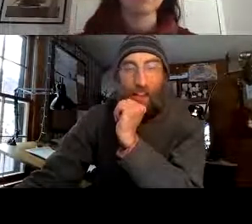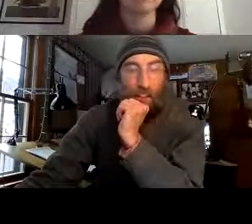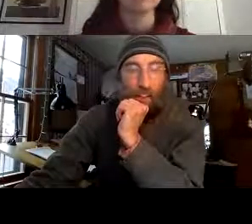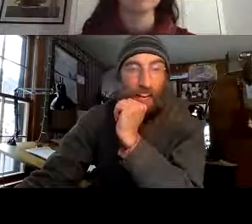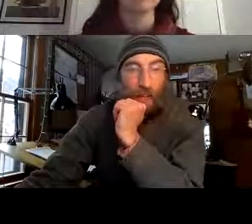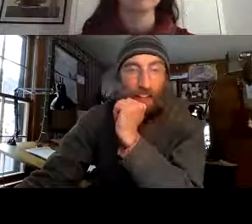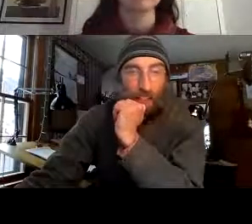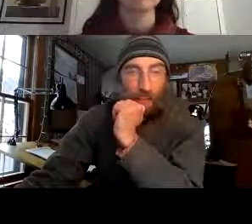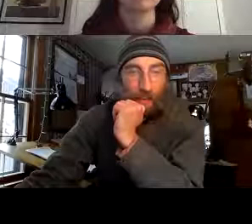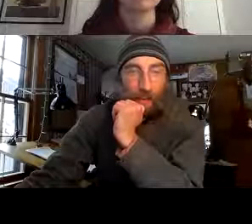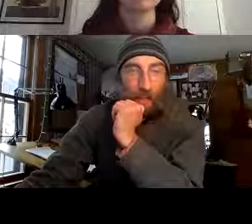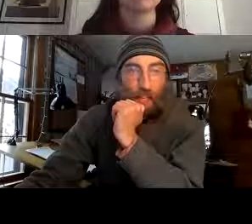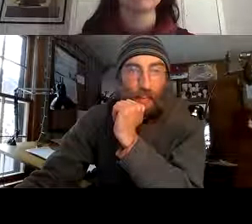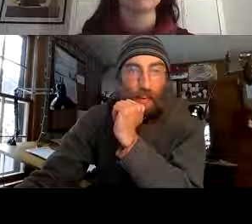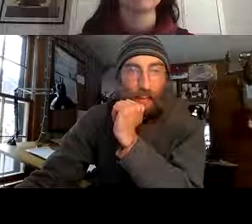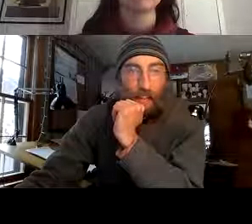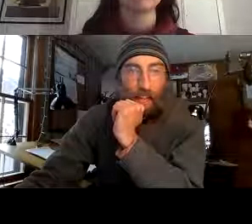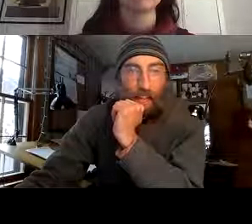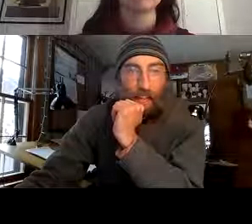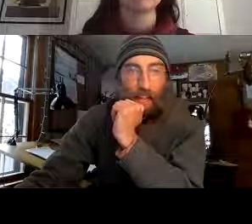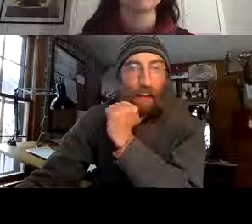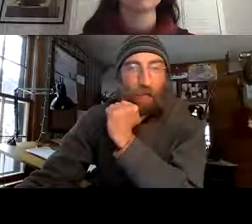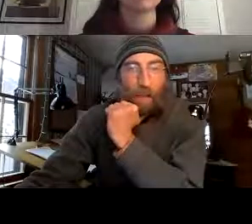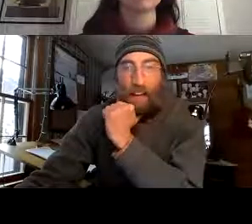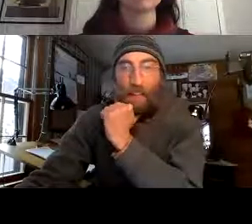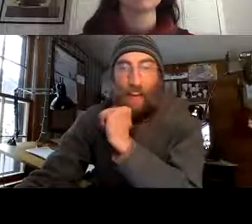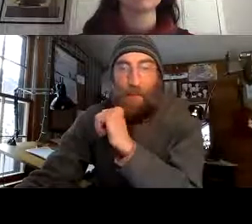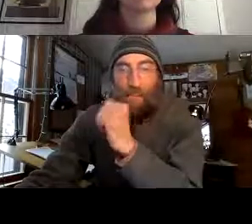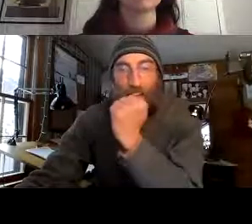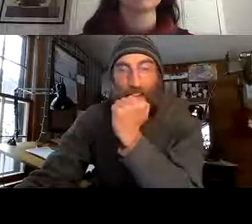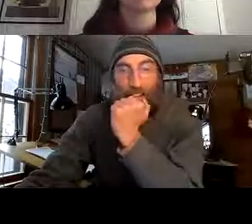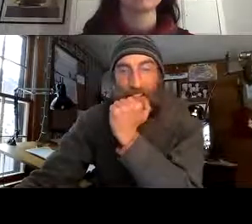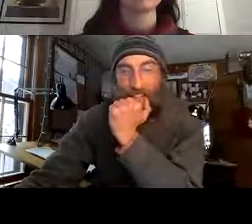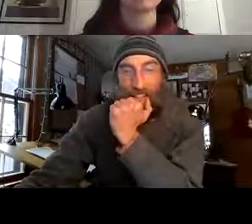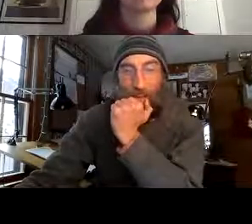after this time, actually, where they say: 'The Alphabet is an Abolitionist.'